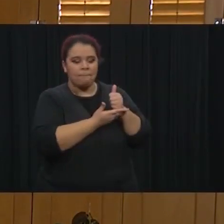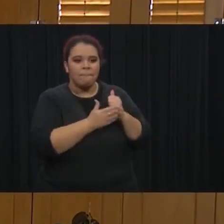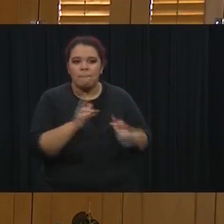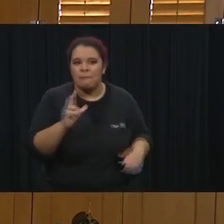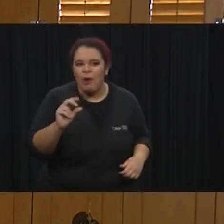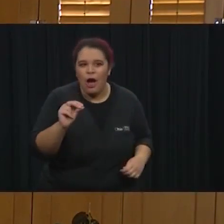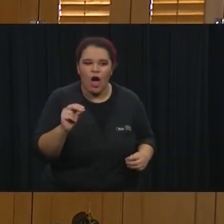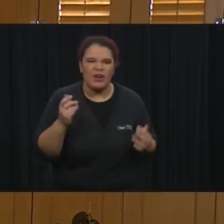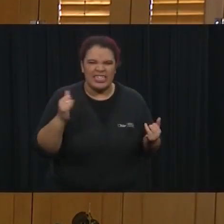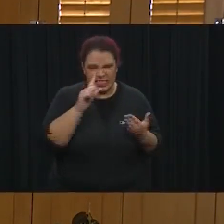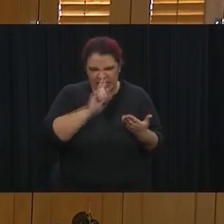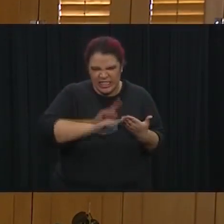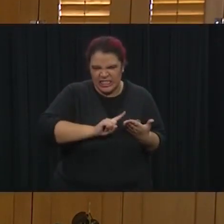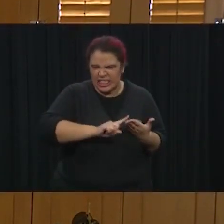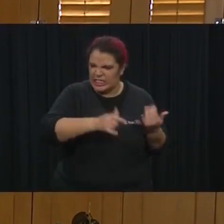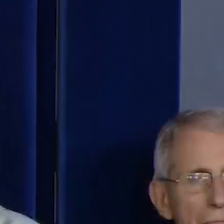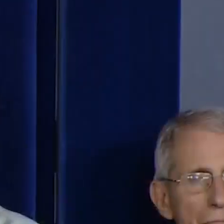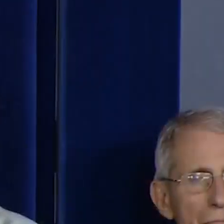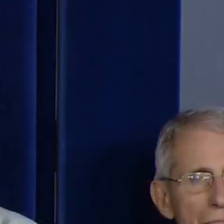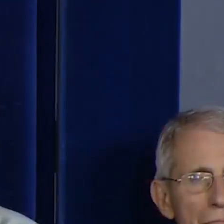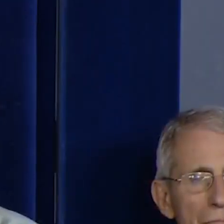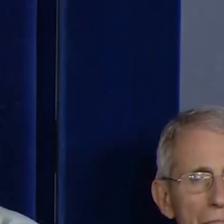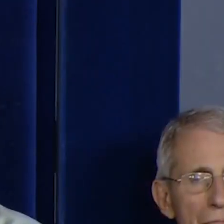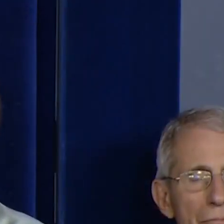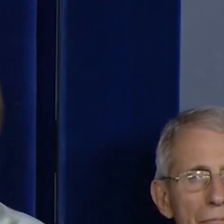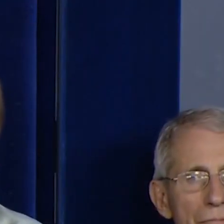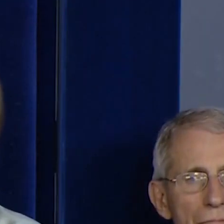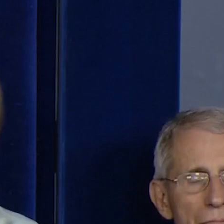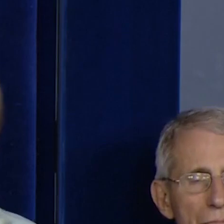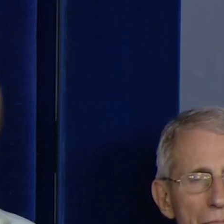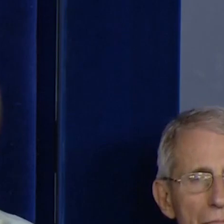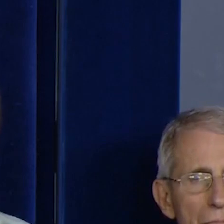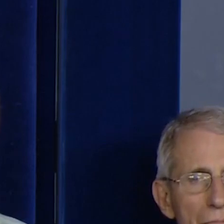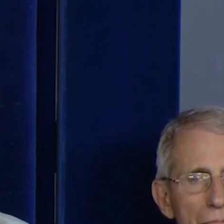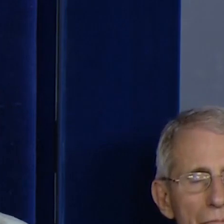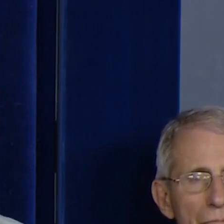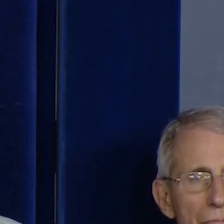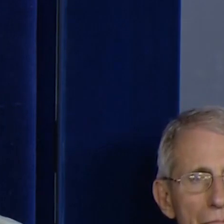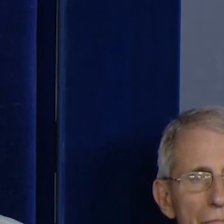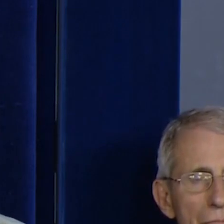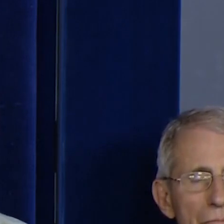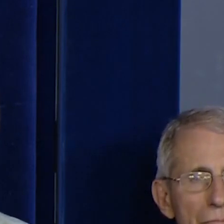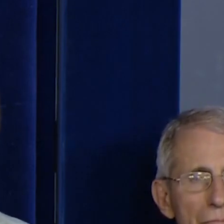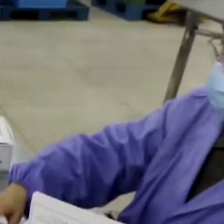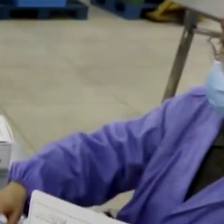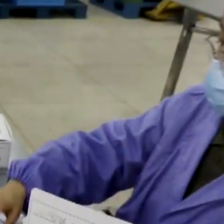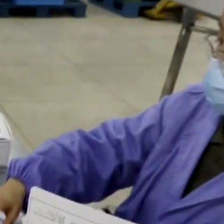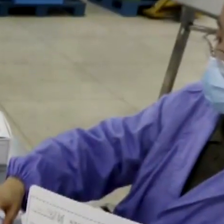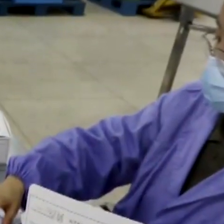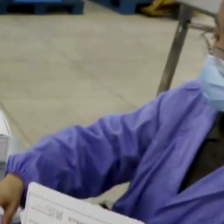WAS SUPPOSED TO BE USED IN THESE LIFE OR DEATH CIRCUMSTANCES WHEN WE REALLY ARE OUT OF THINGS TO TRY. "WE'RE GOING TO KNOW VERY SOON AND I CAN TELL YOU THE FDA IS WORKING VERY HARD TO GET IT